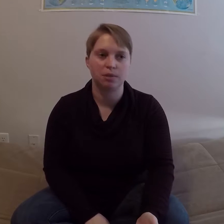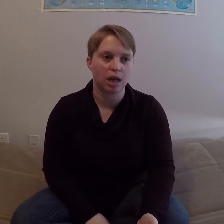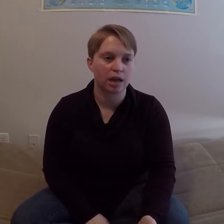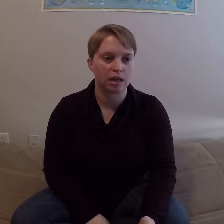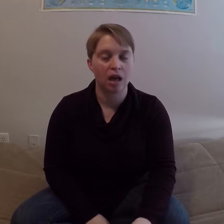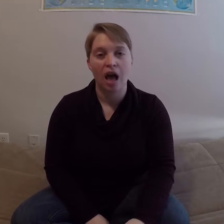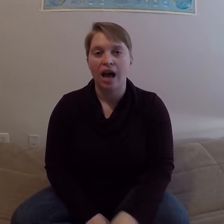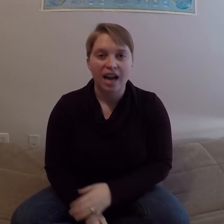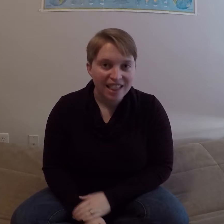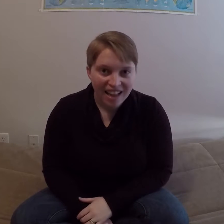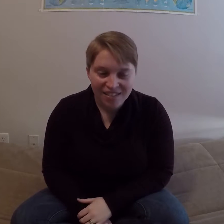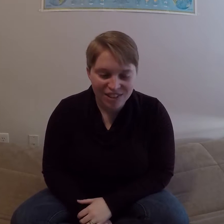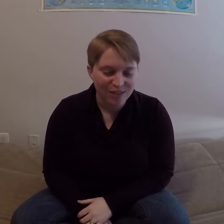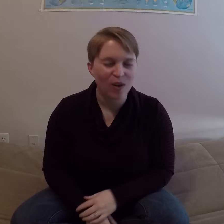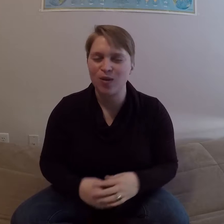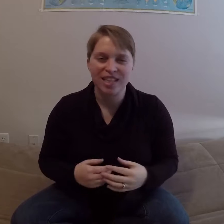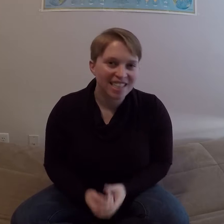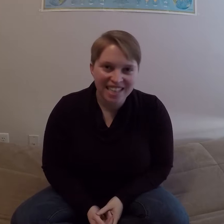them saying ‘I love you, oh yes, I do!’ or